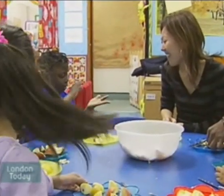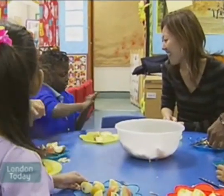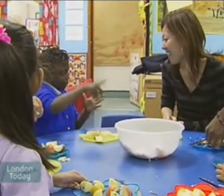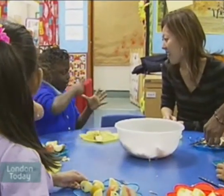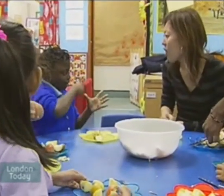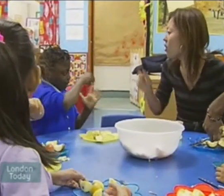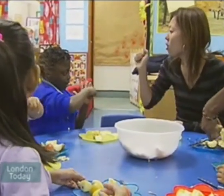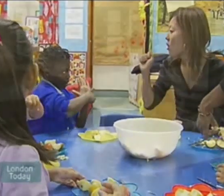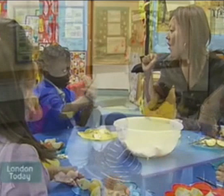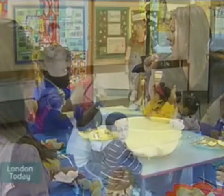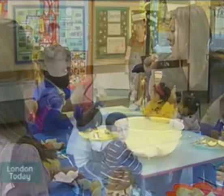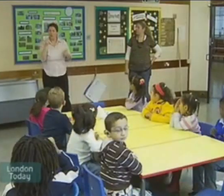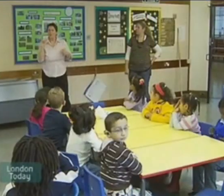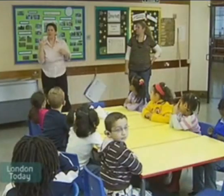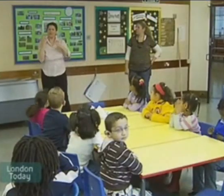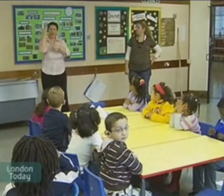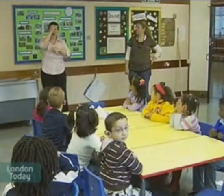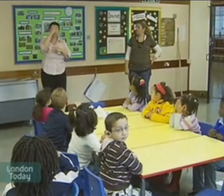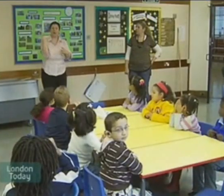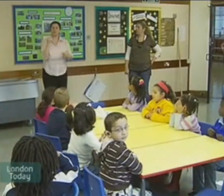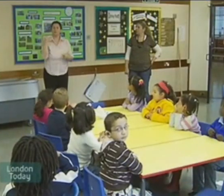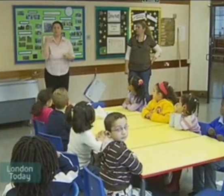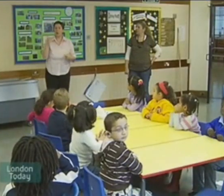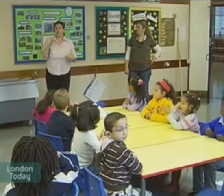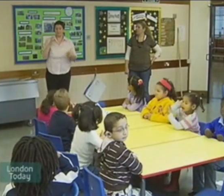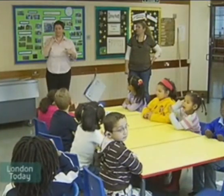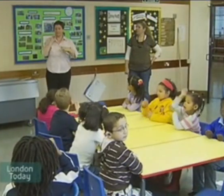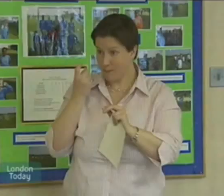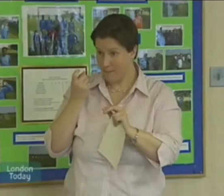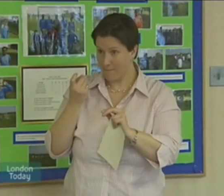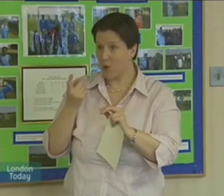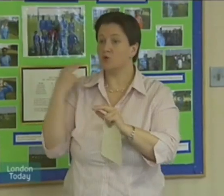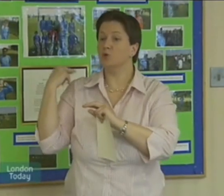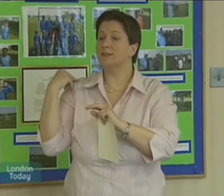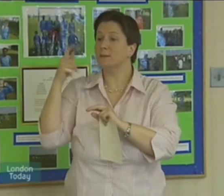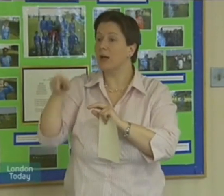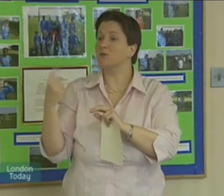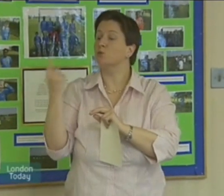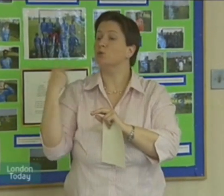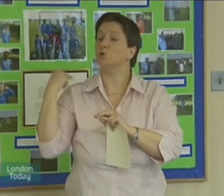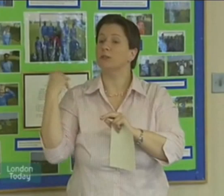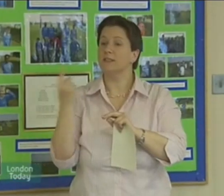The school though faces a big move soon its relocating somewhere else to make way for a new London Academy